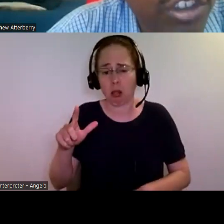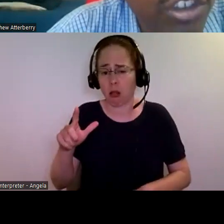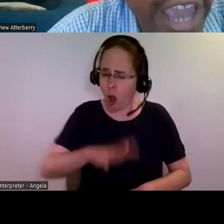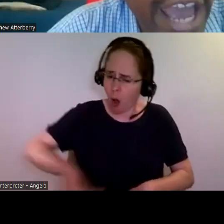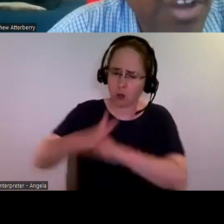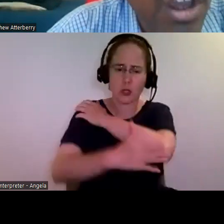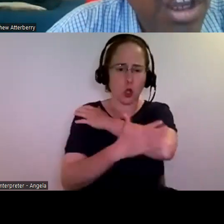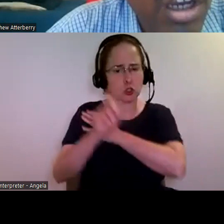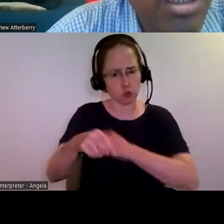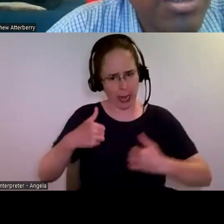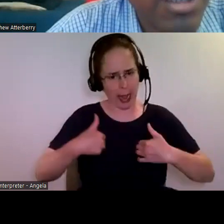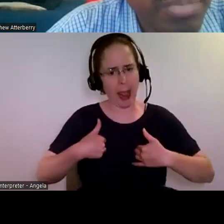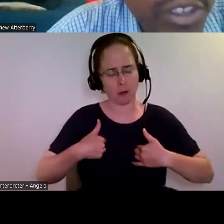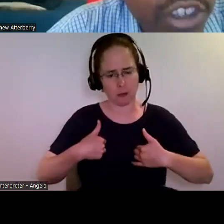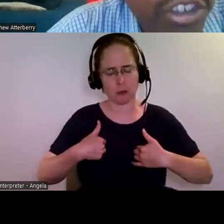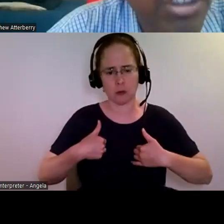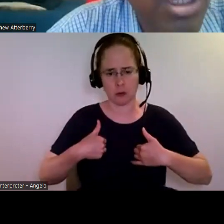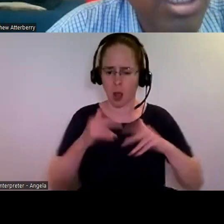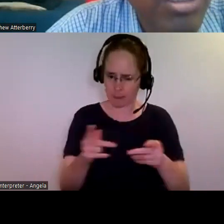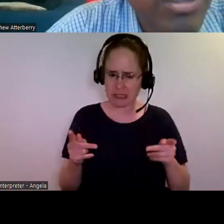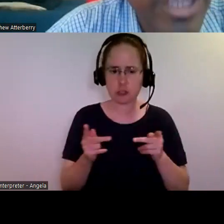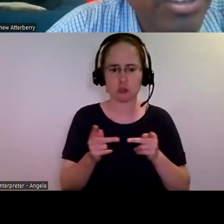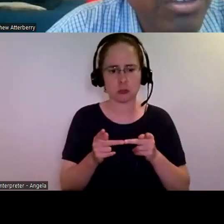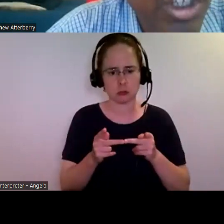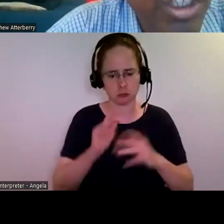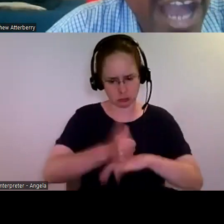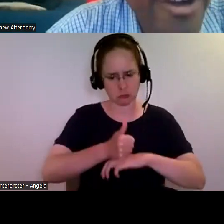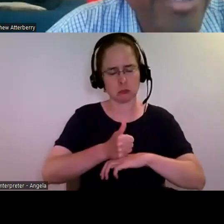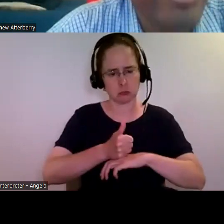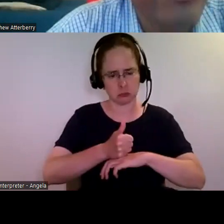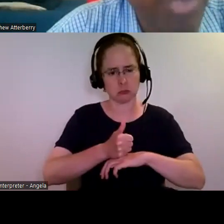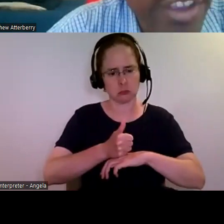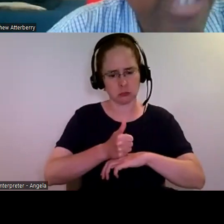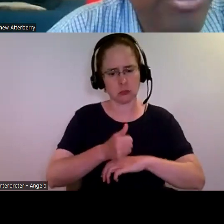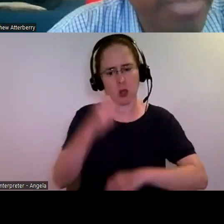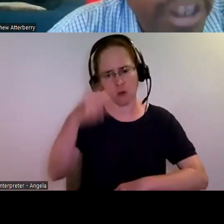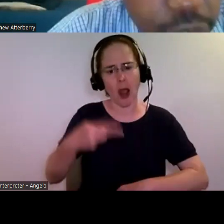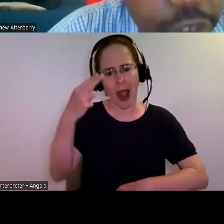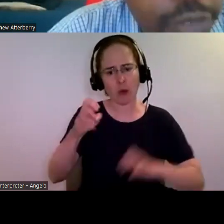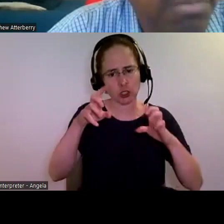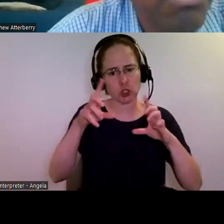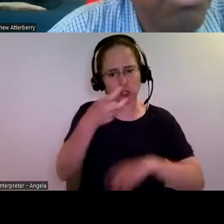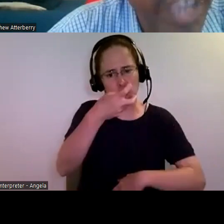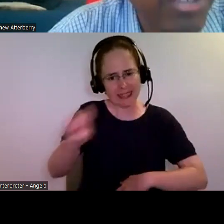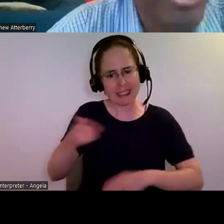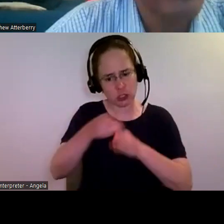country should have a position that's higher education transition specialist that's geared